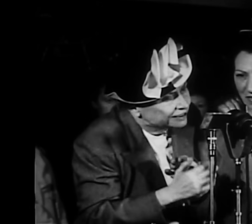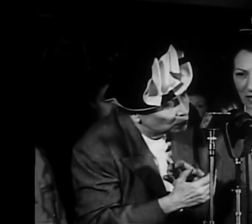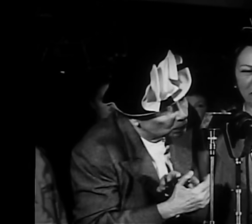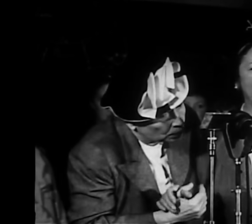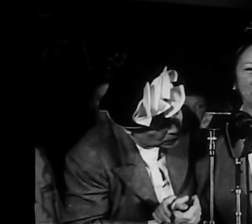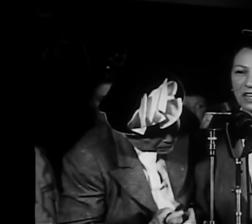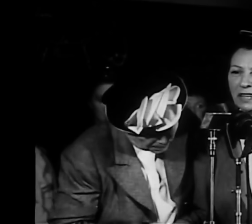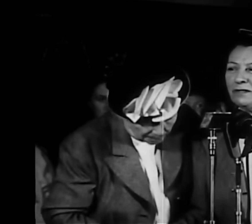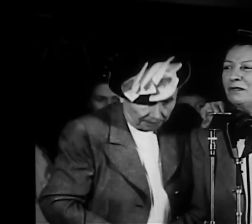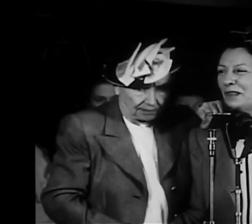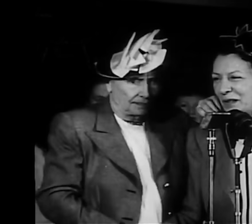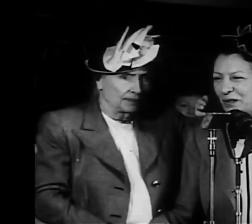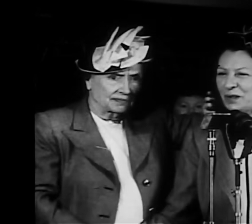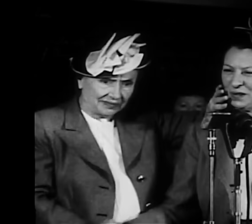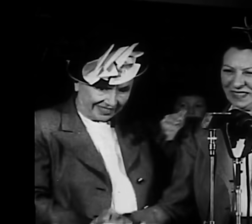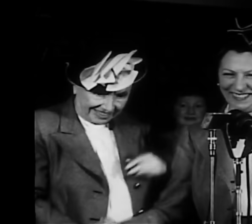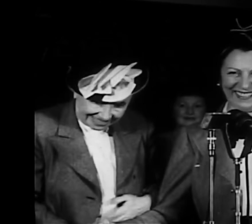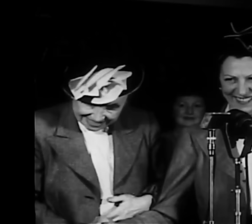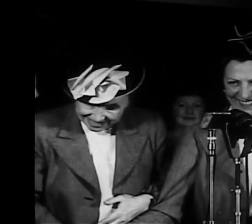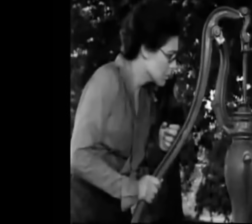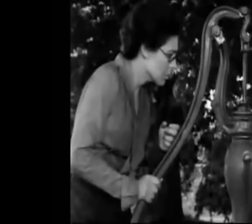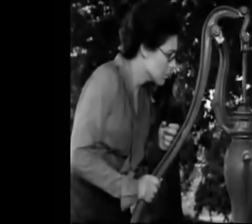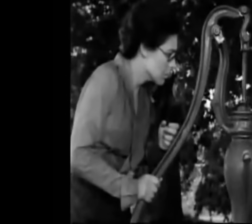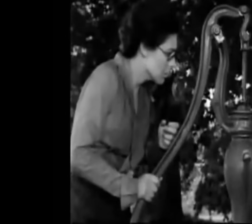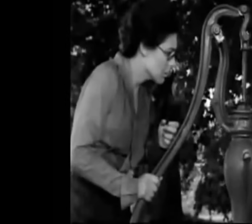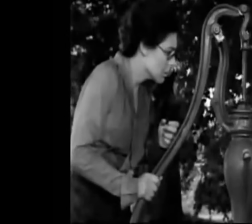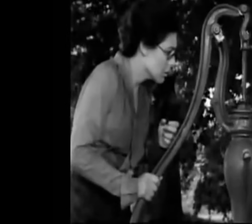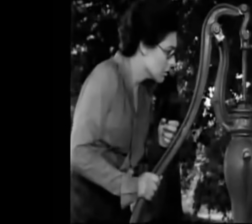to make sense of a world she had been locked out of without this "Wha"